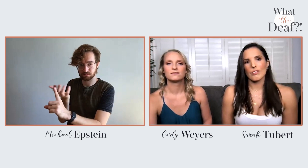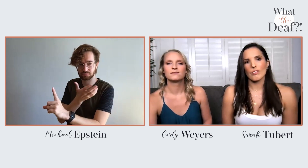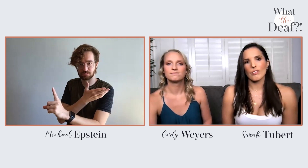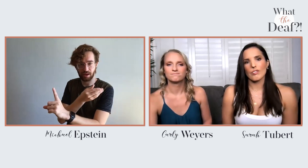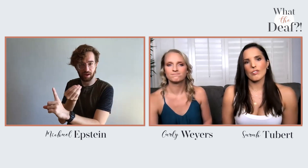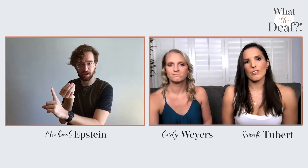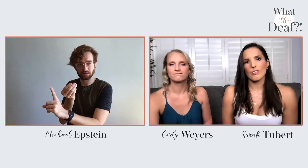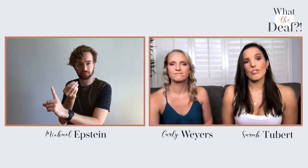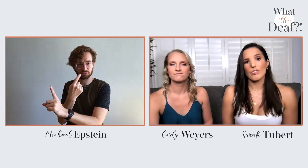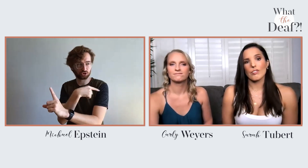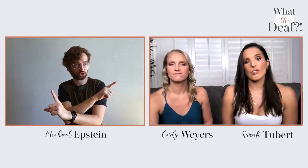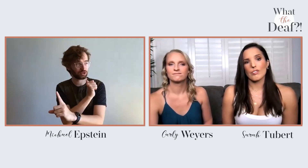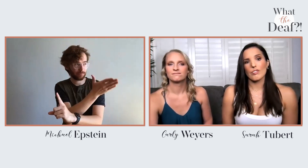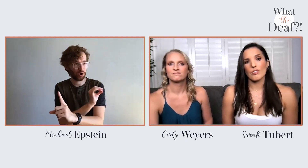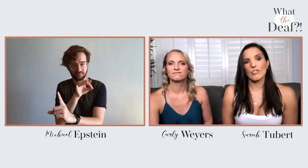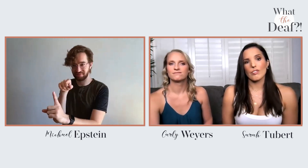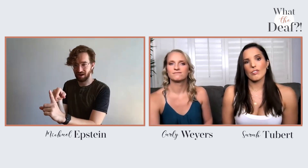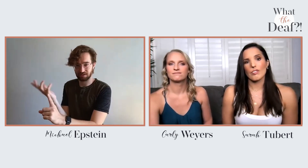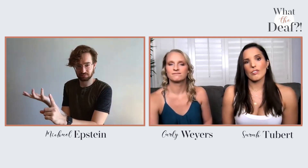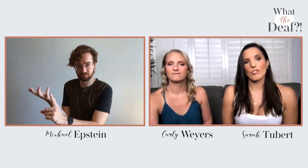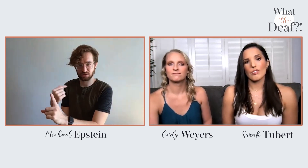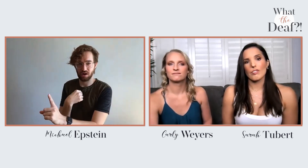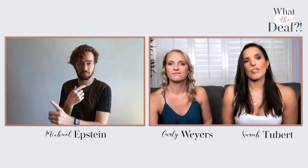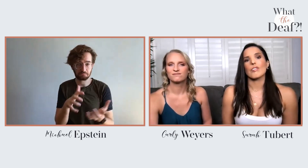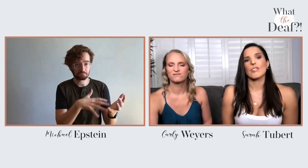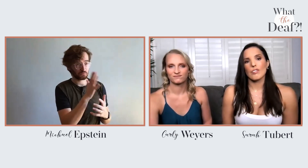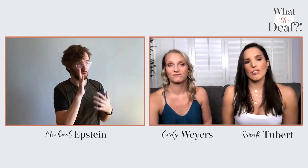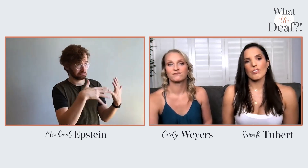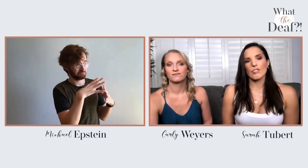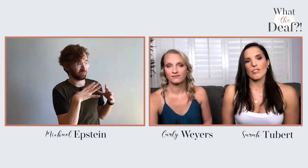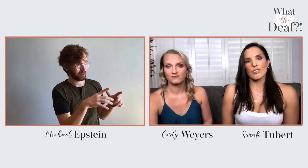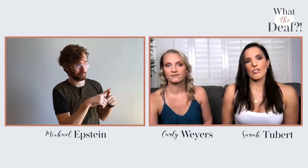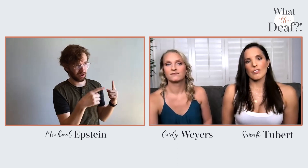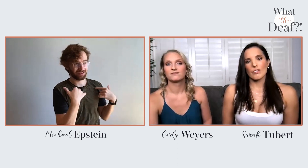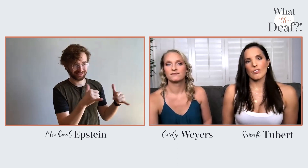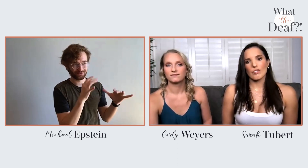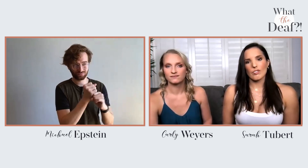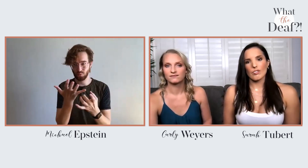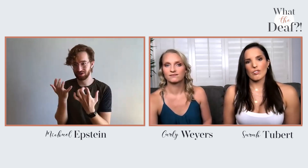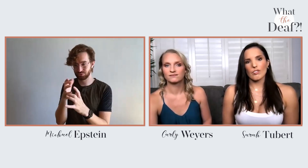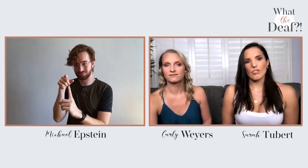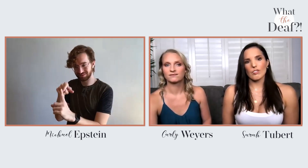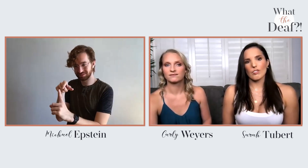And the deaf community was not a part of that. So I would socialize with them, but I still wanted to do this thing.